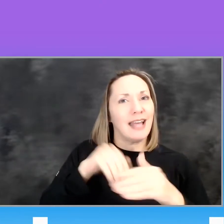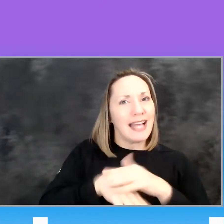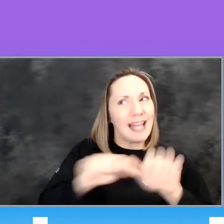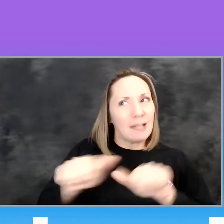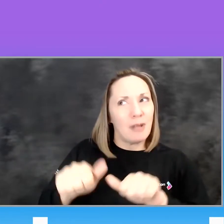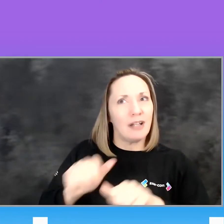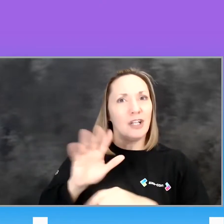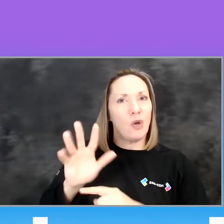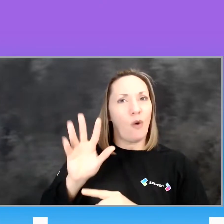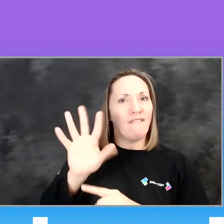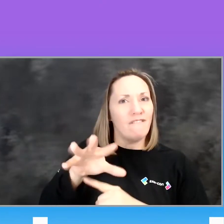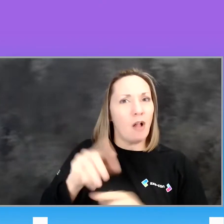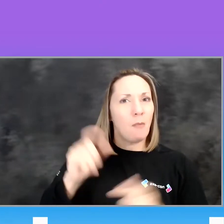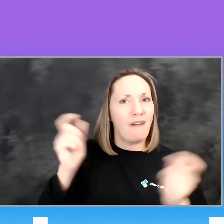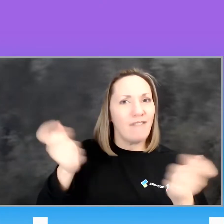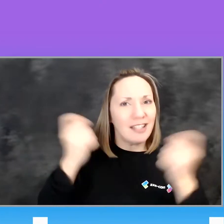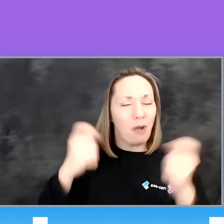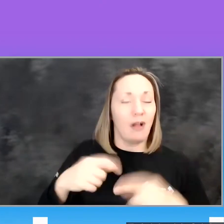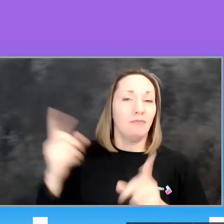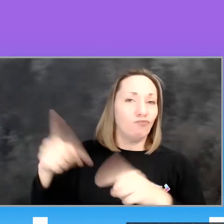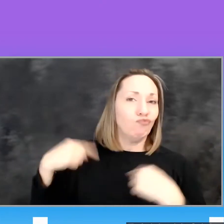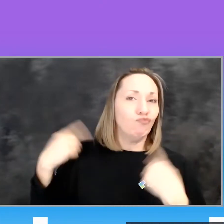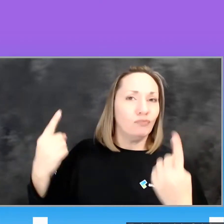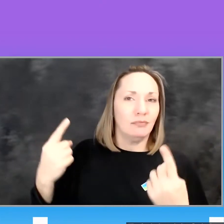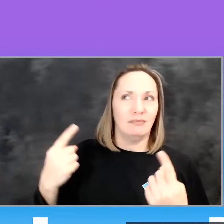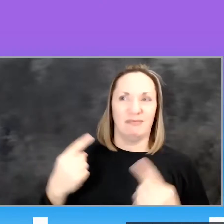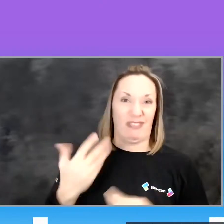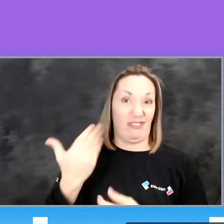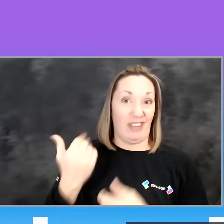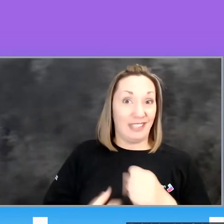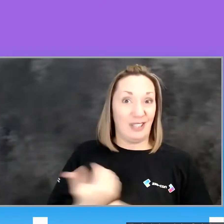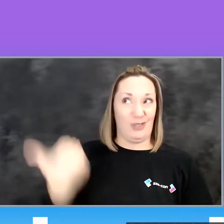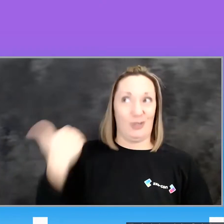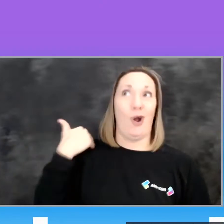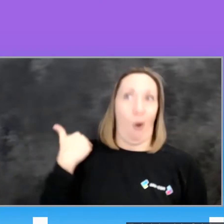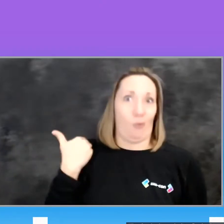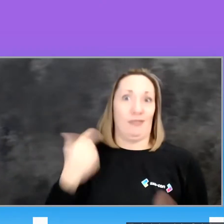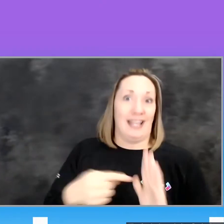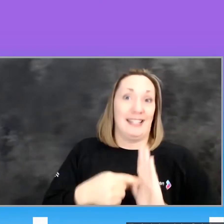film festival years. You know,